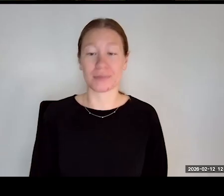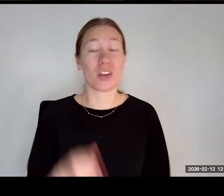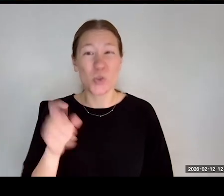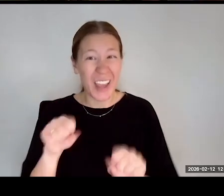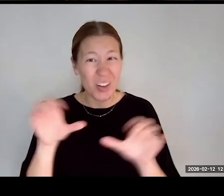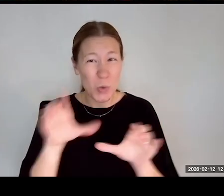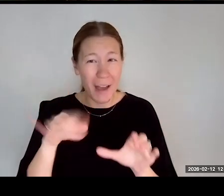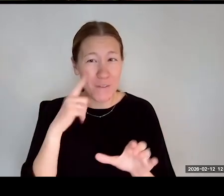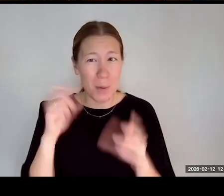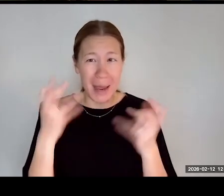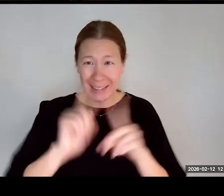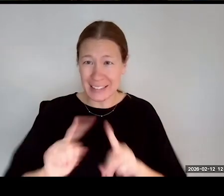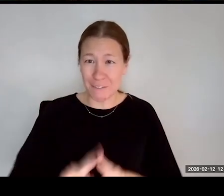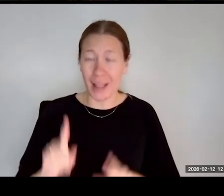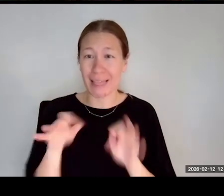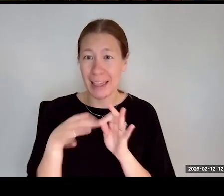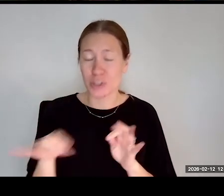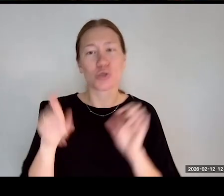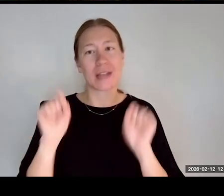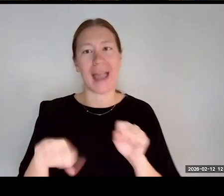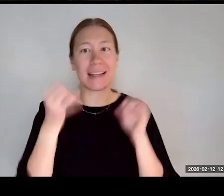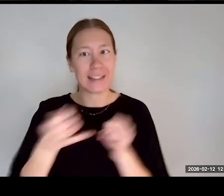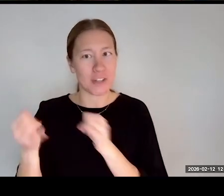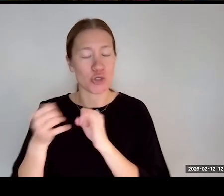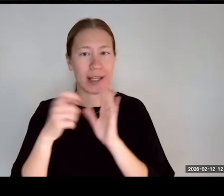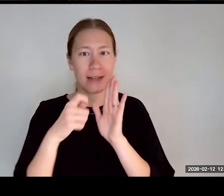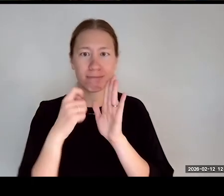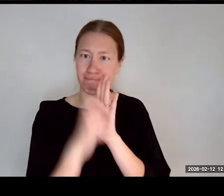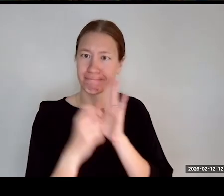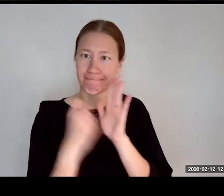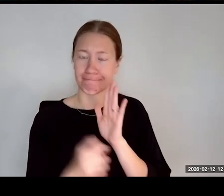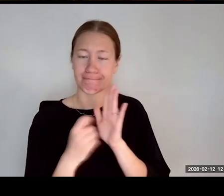and individually mark where the language changes. And this is important so that read aloud technology